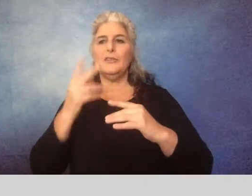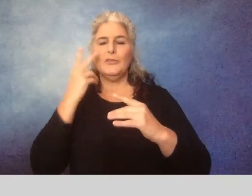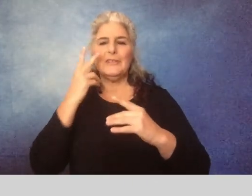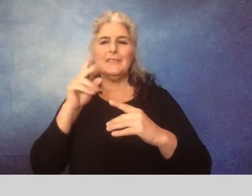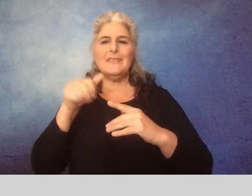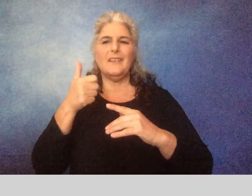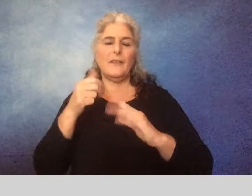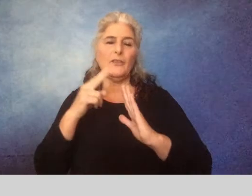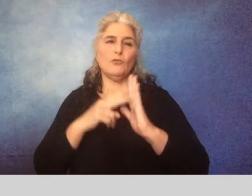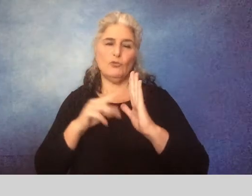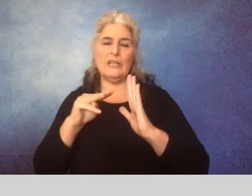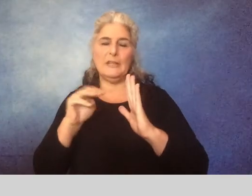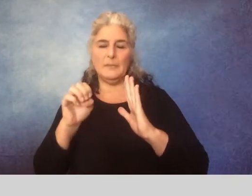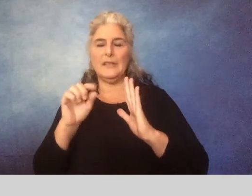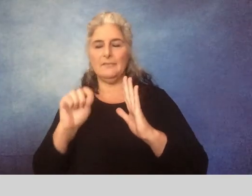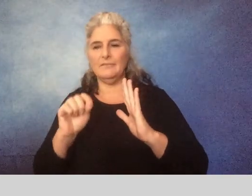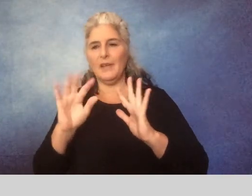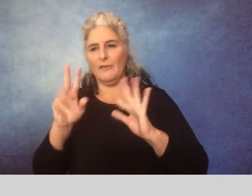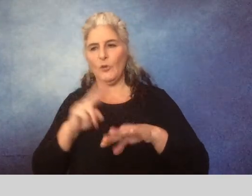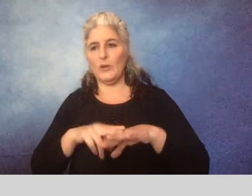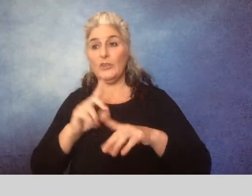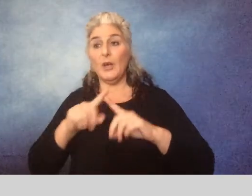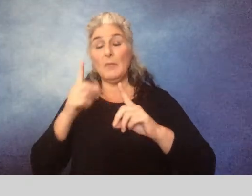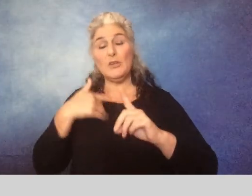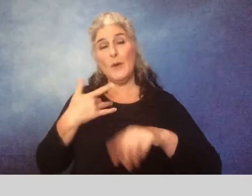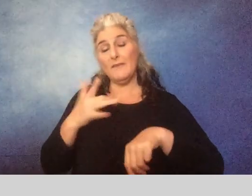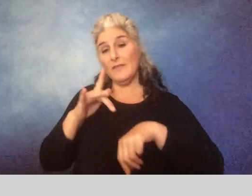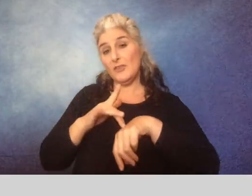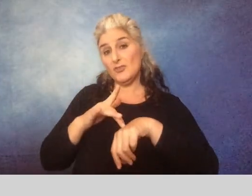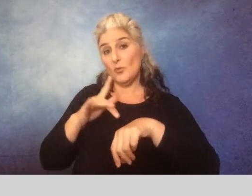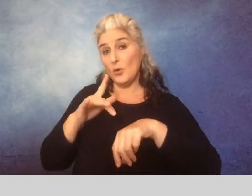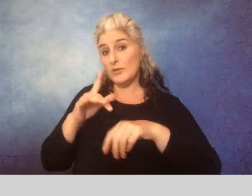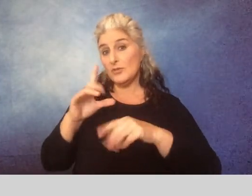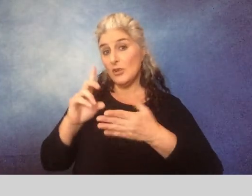But then there is the source directory, which is where your rust library code goes.